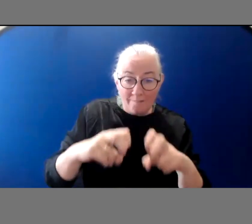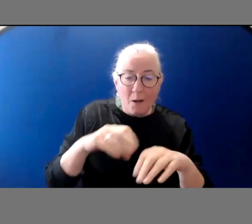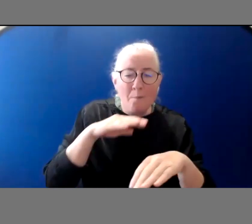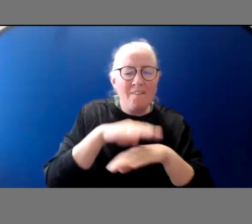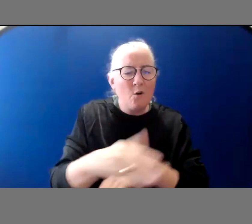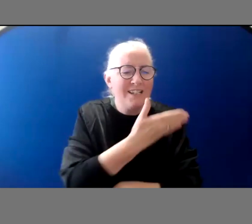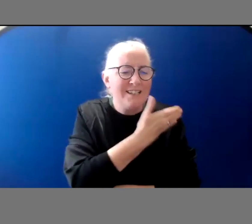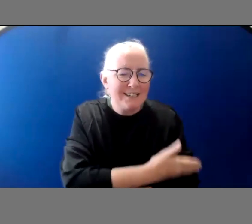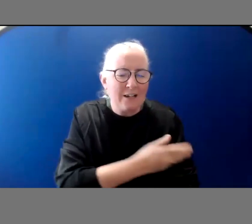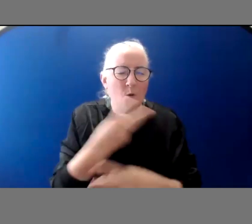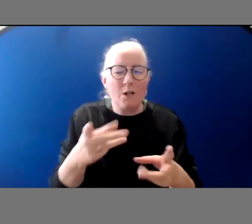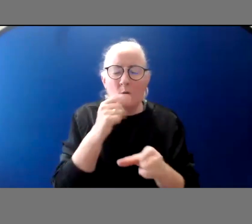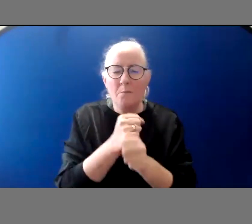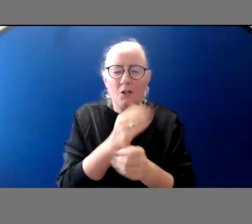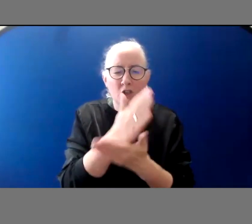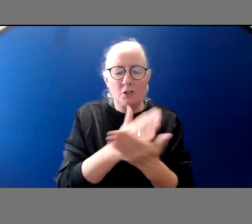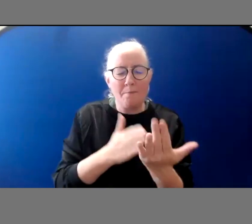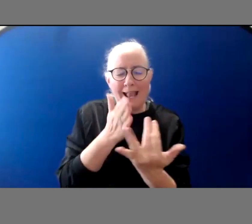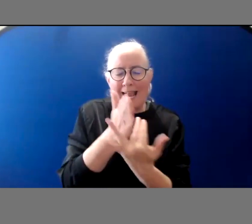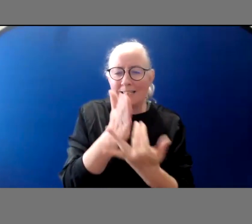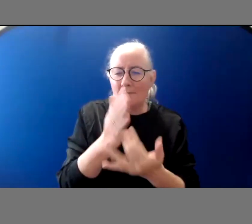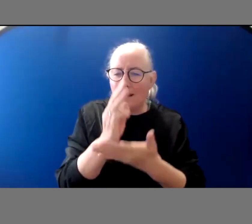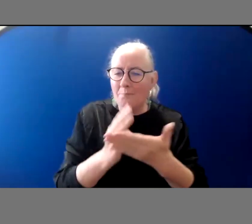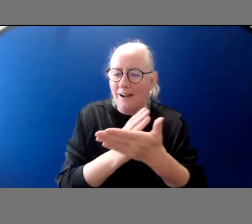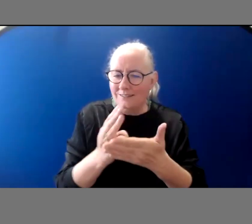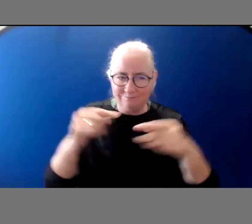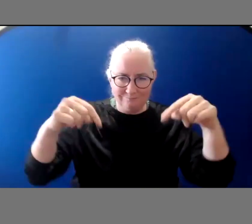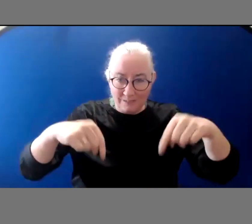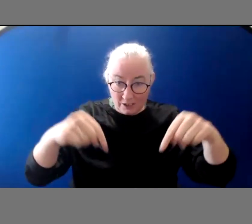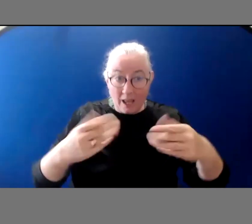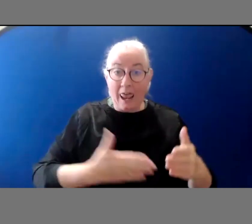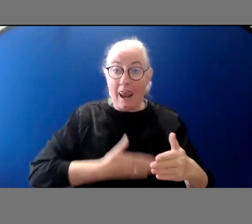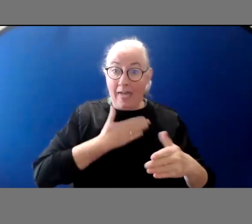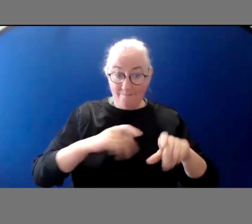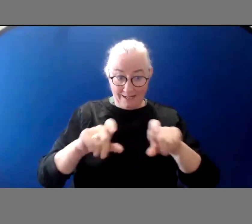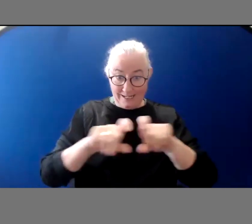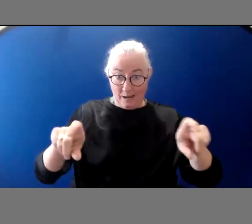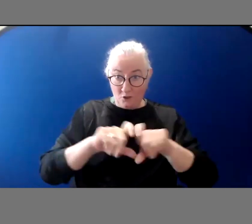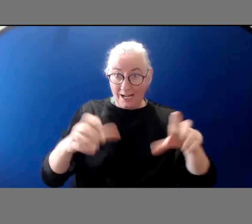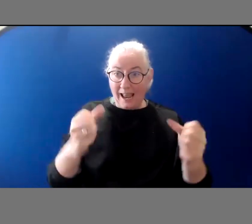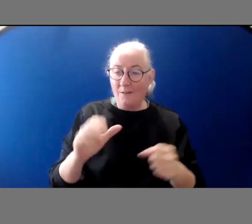to highlight some accessibility features with you. Live captions are being provided by PCR